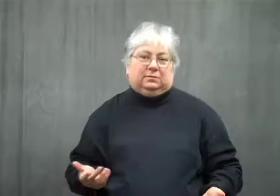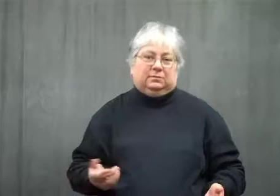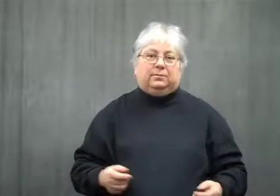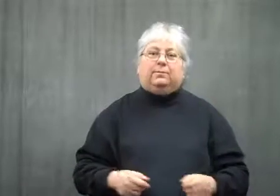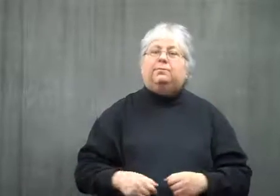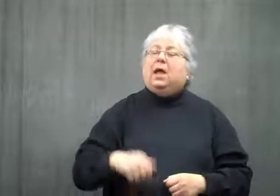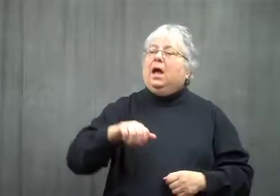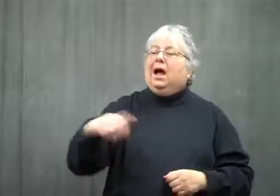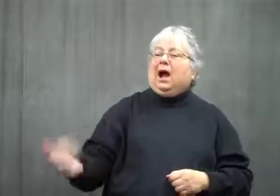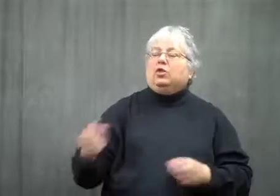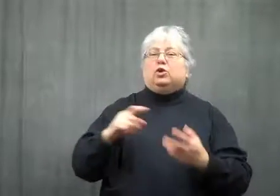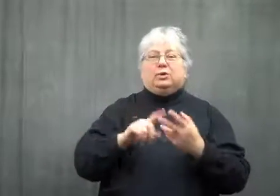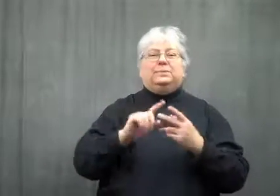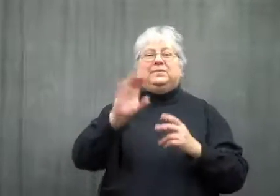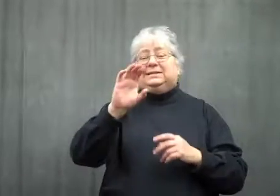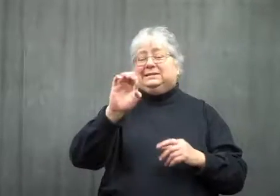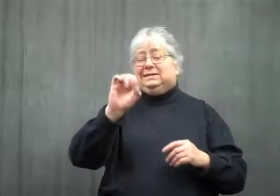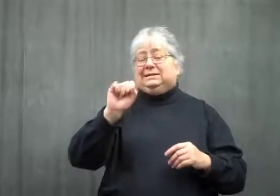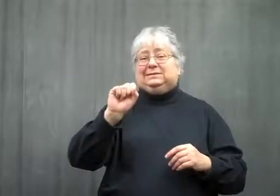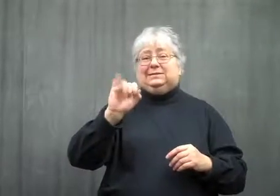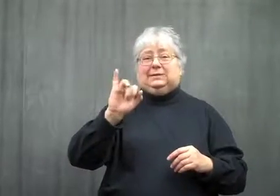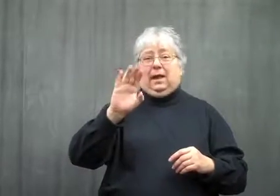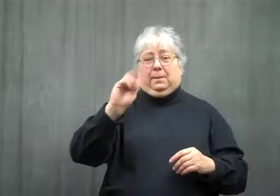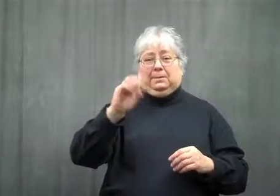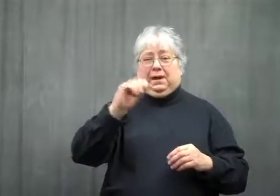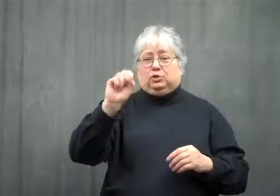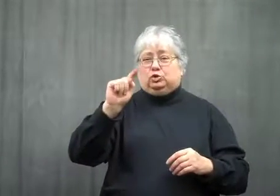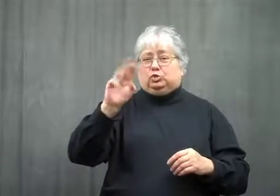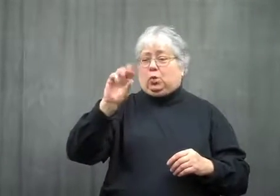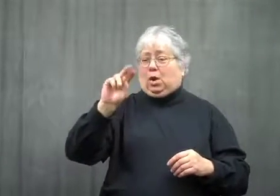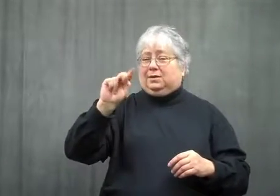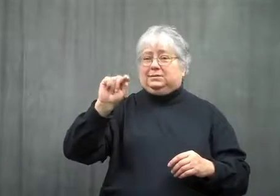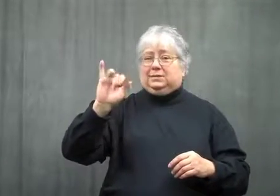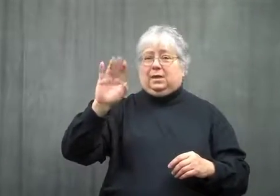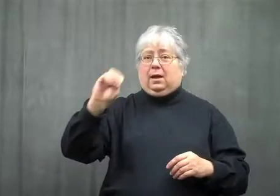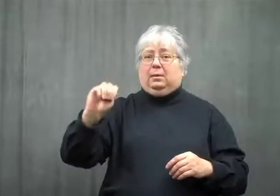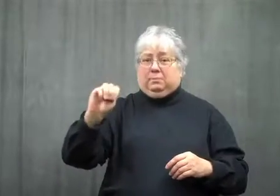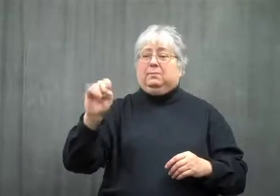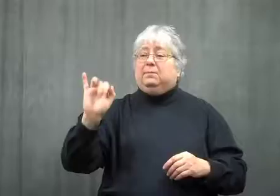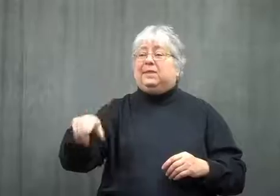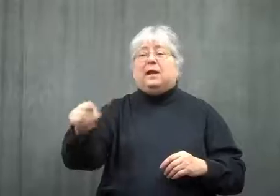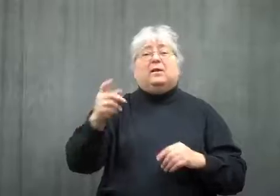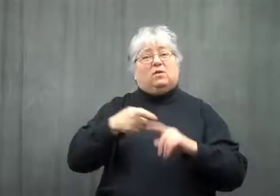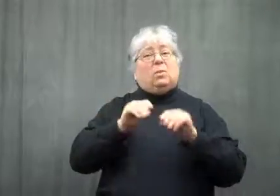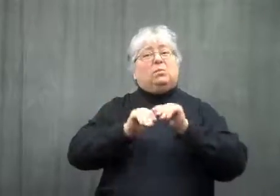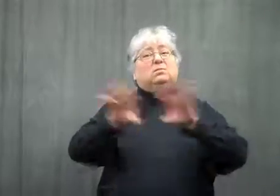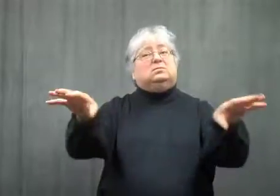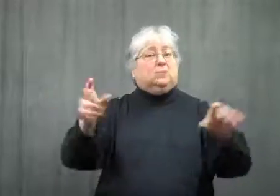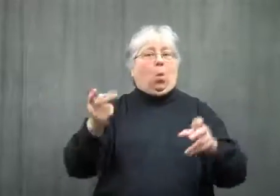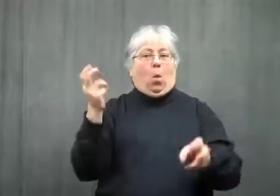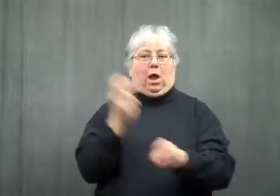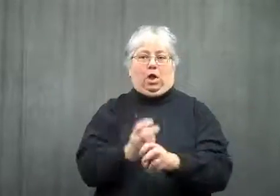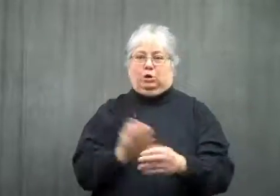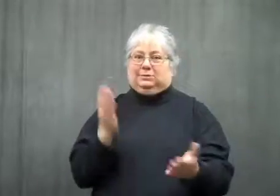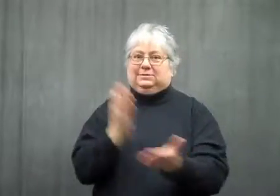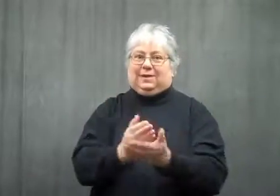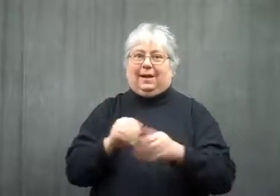Cesium and strontium in the radiation is hard to keep under control.